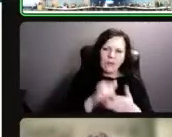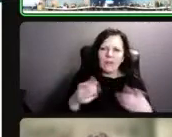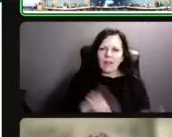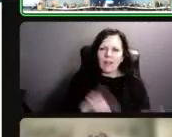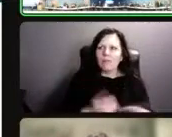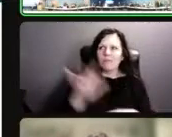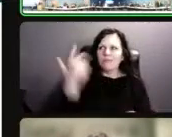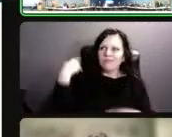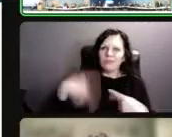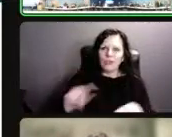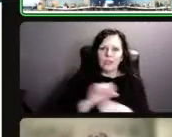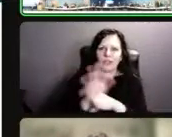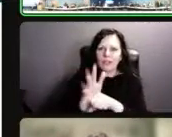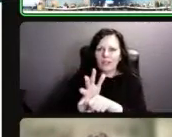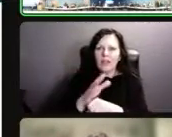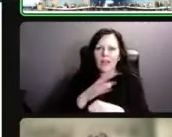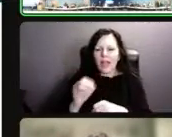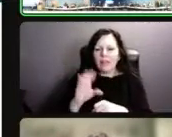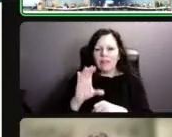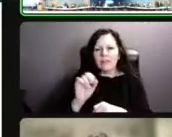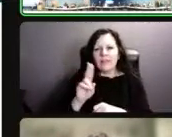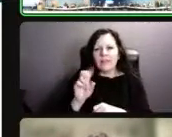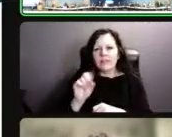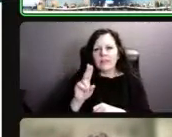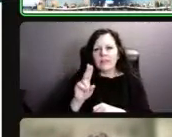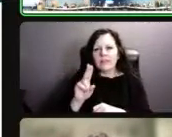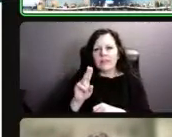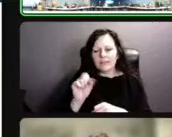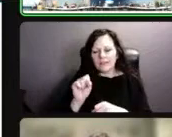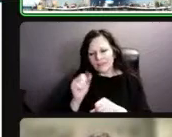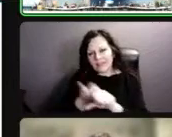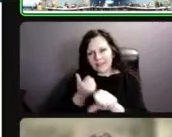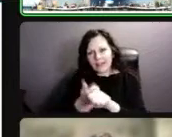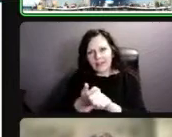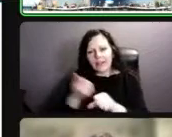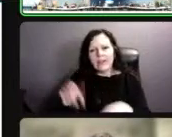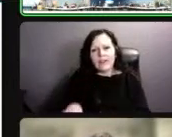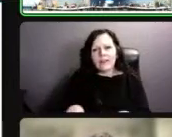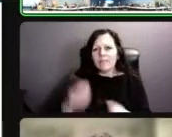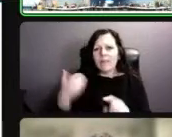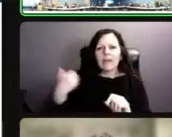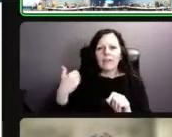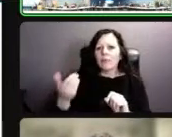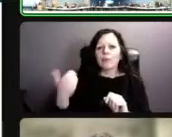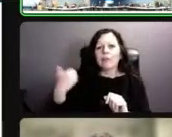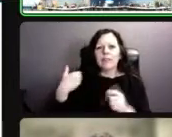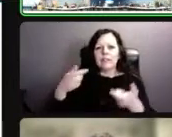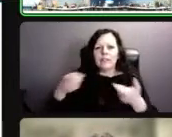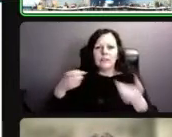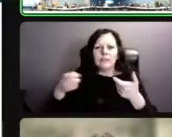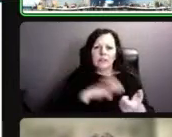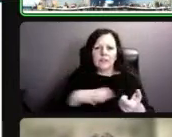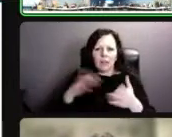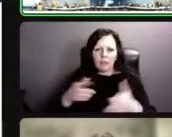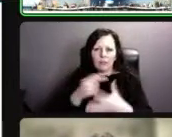THAT YOU SAW EARLIER THAT'S BASED ON THAT AMERICAN COMMUNITY SURVEY THAT WAS